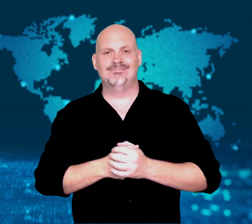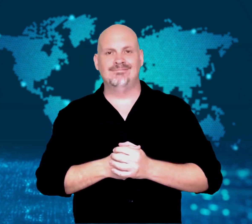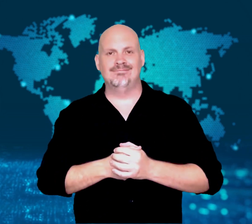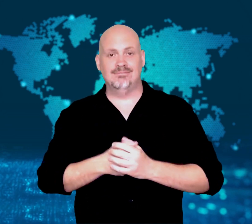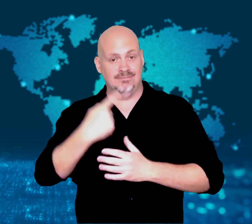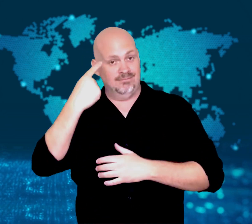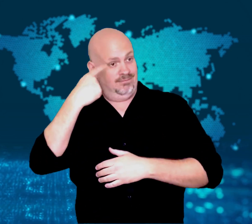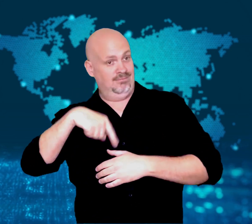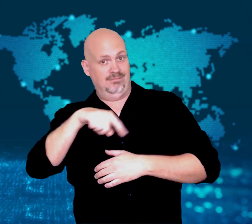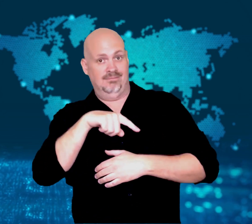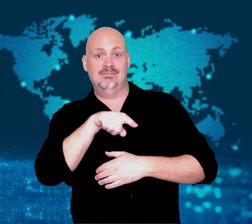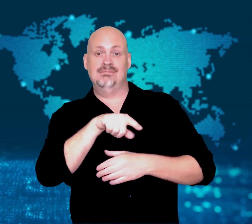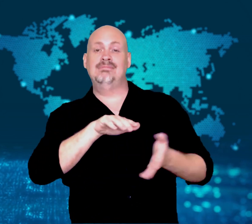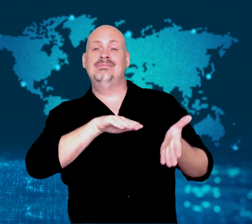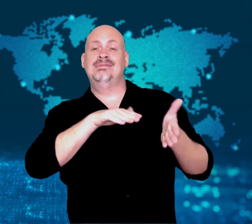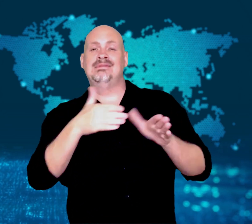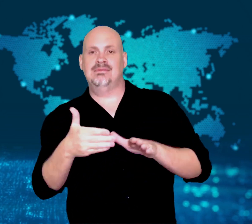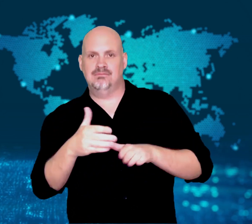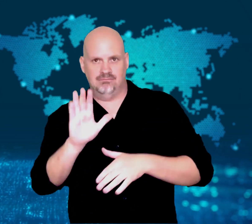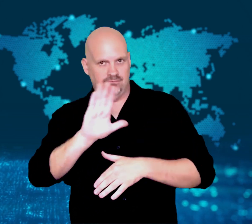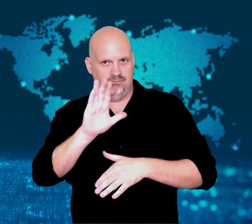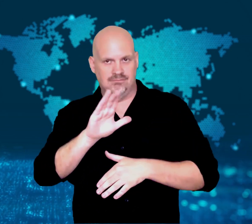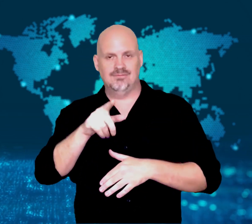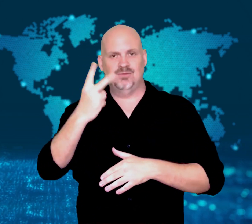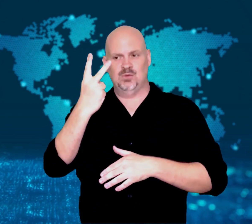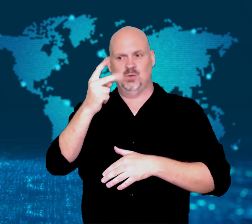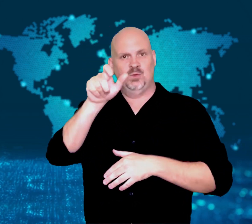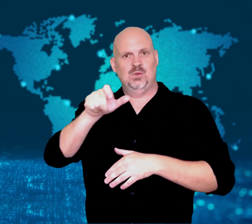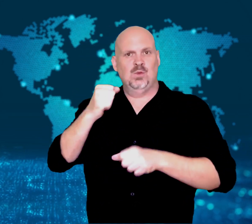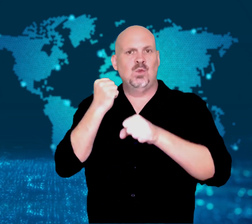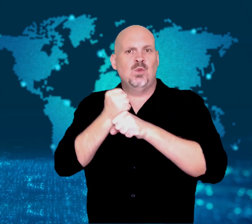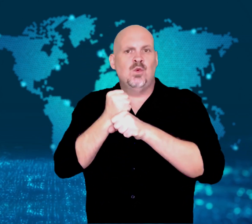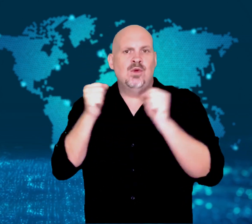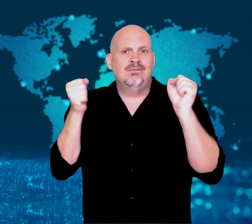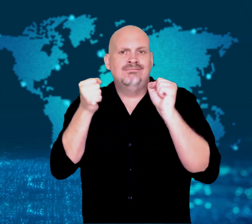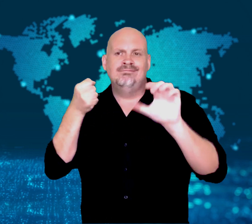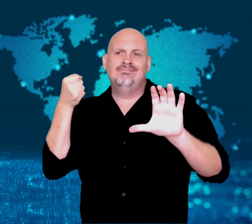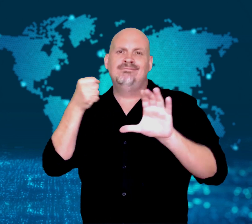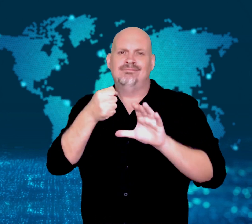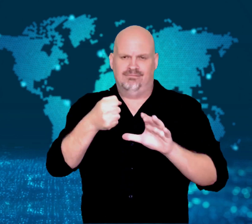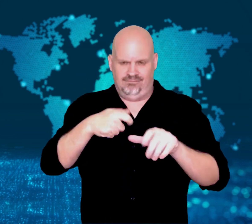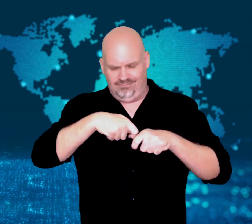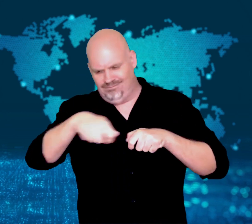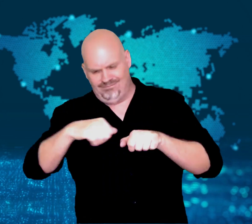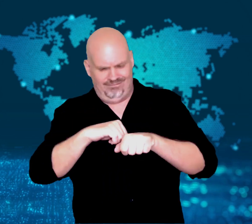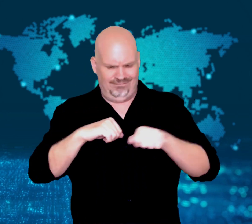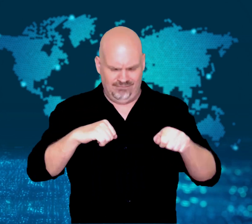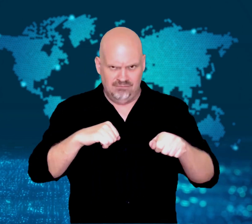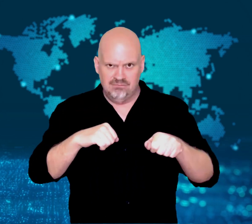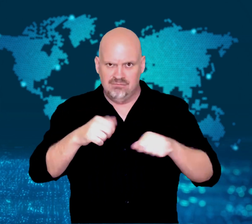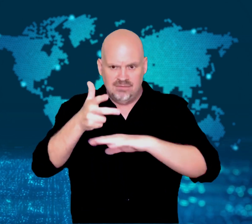online shows two morgue workers unzipping a body bag,